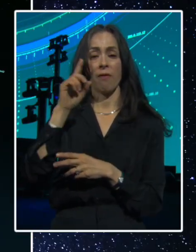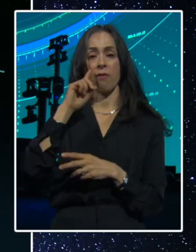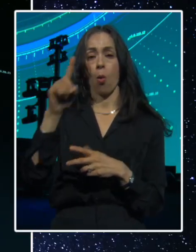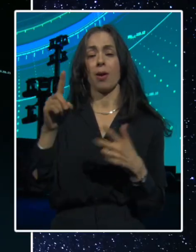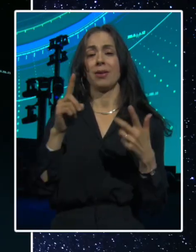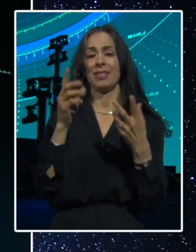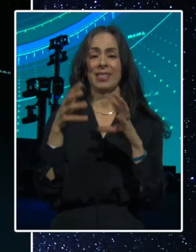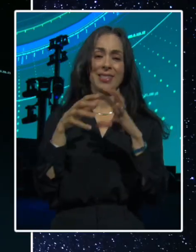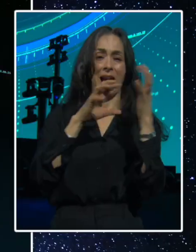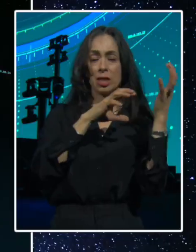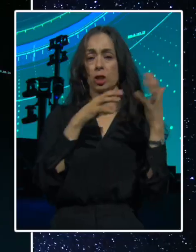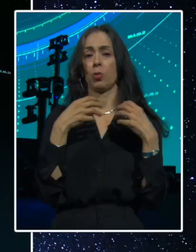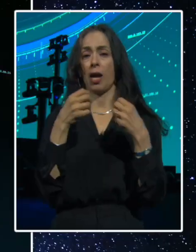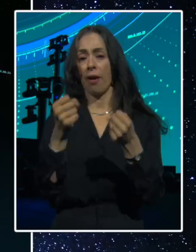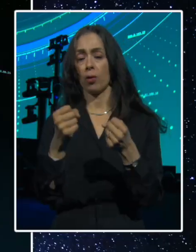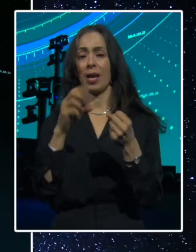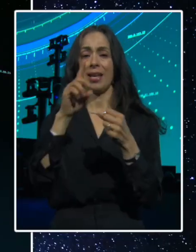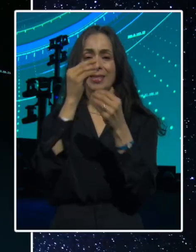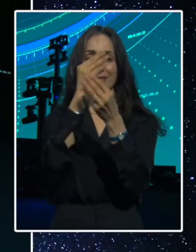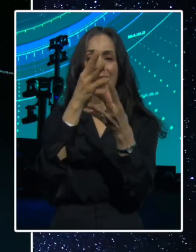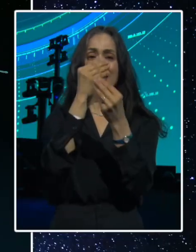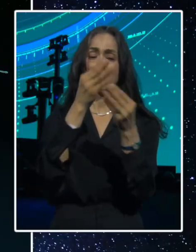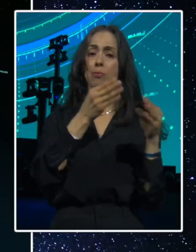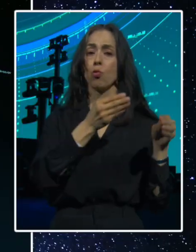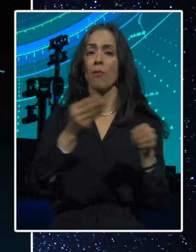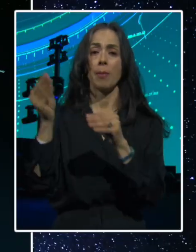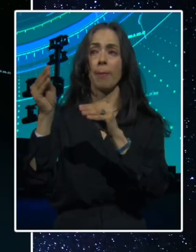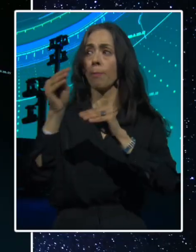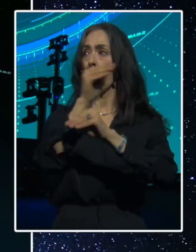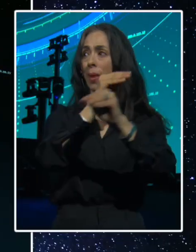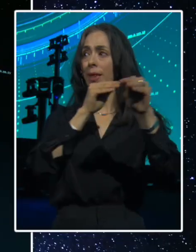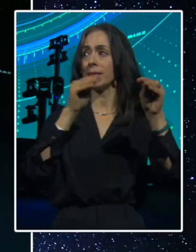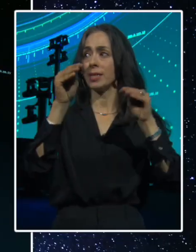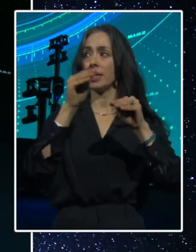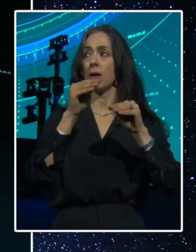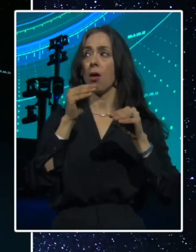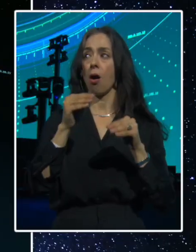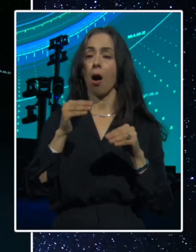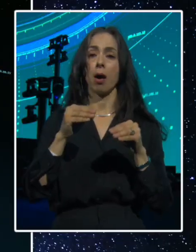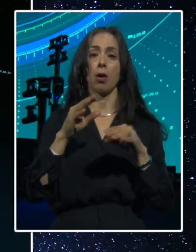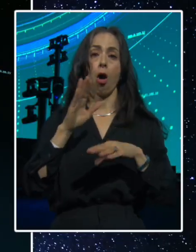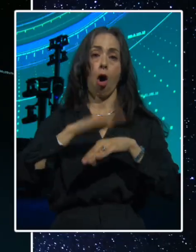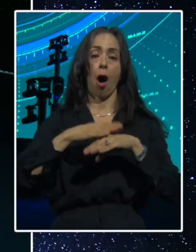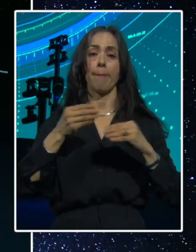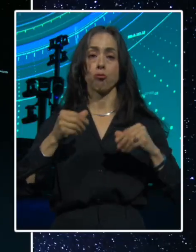disaster recovery, and data mobility across both on-prem and public cloud environments.